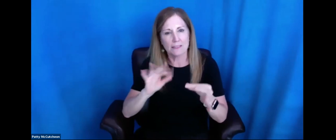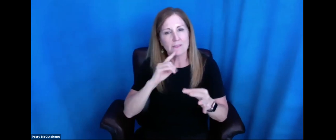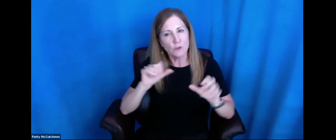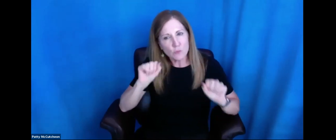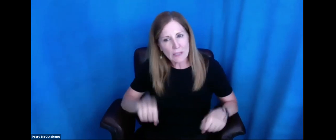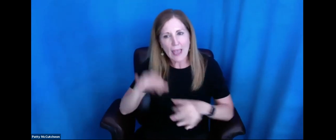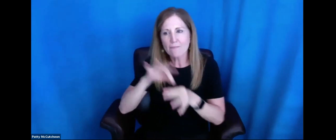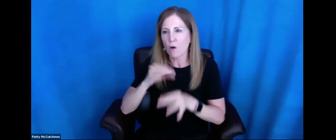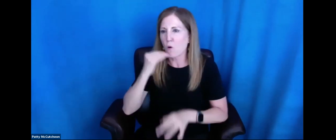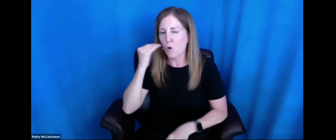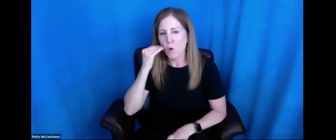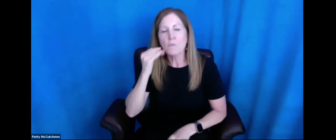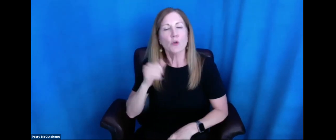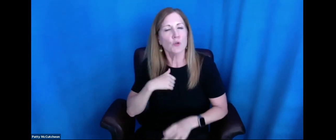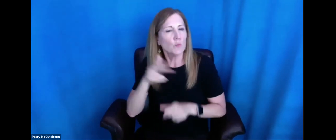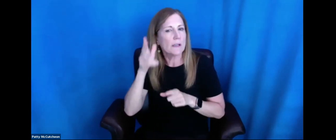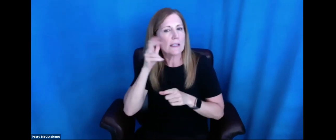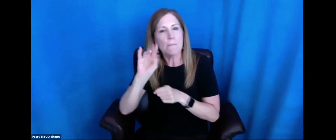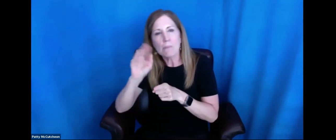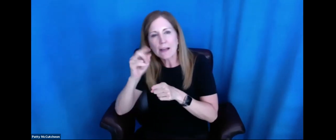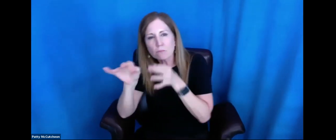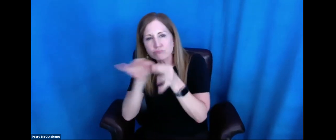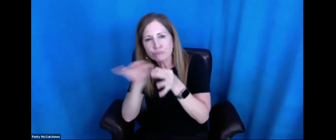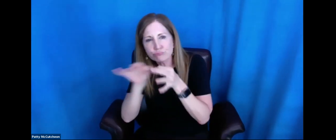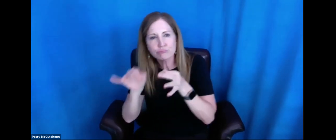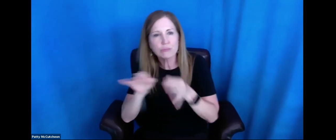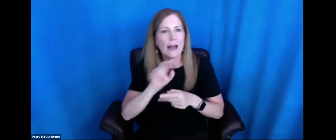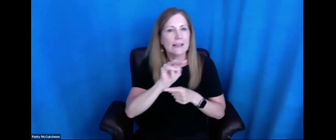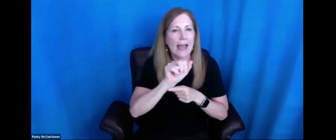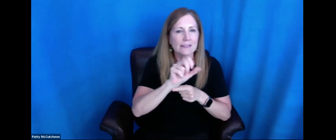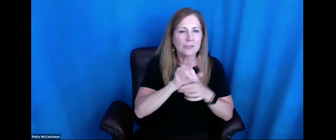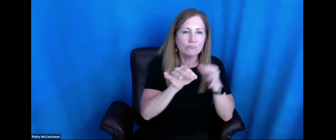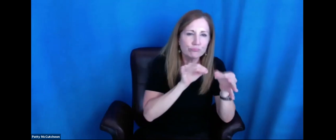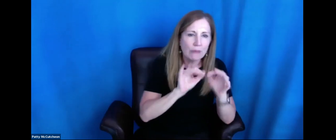Michael and Nasser and others about how that process works, so I won't get into all that of today.